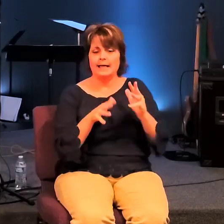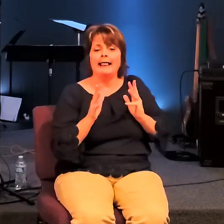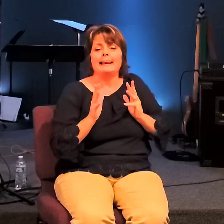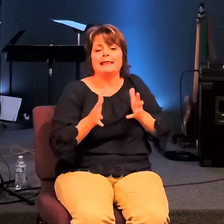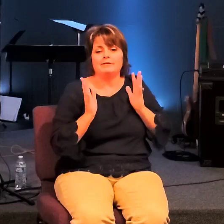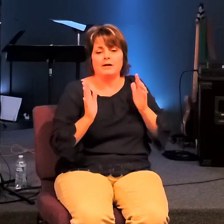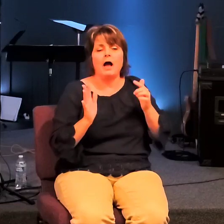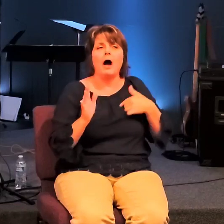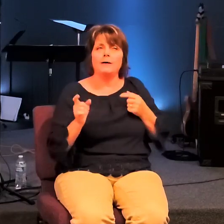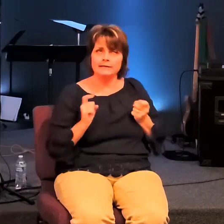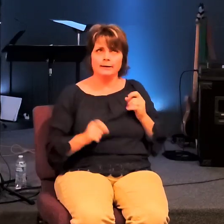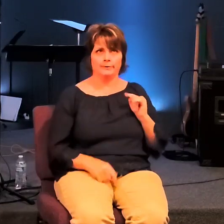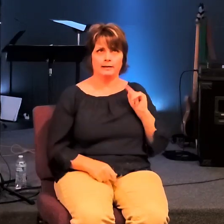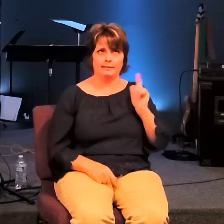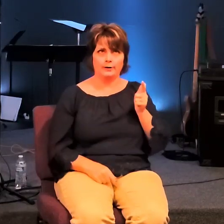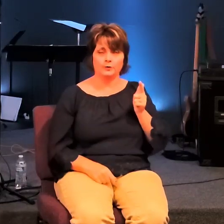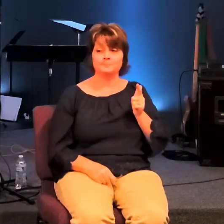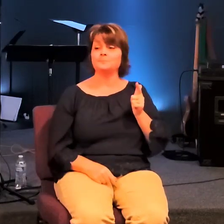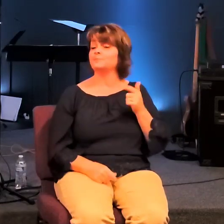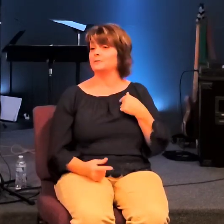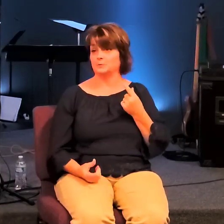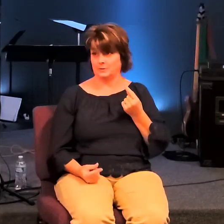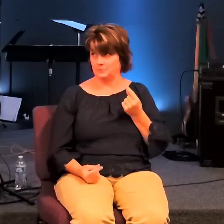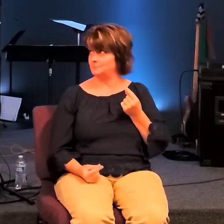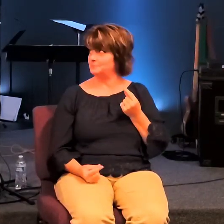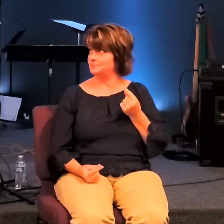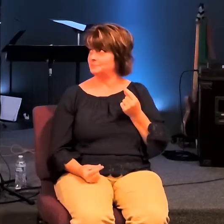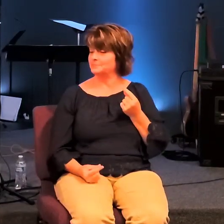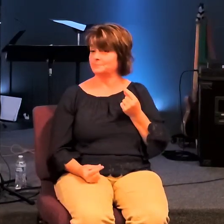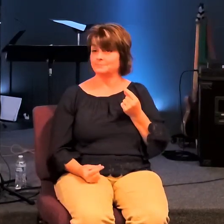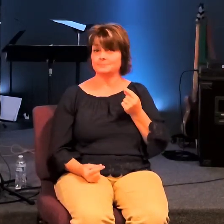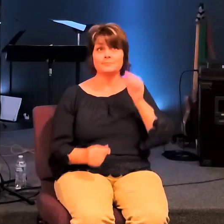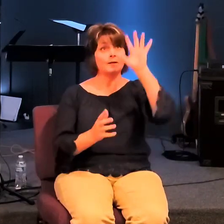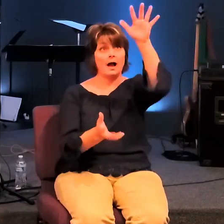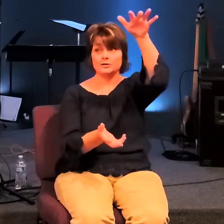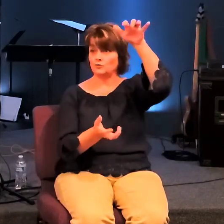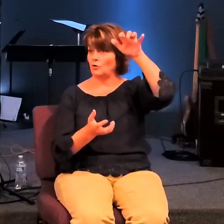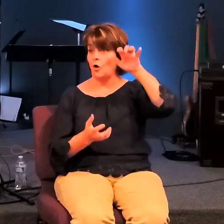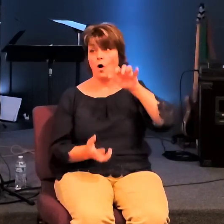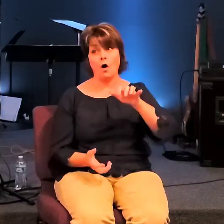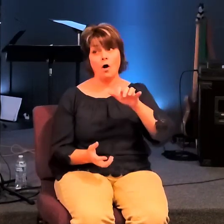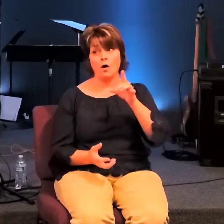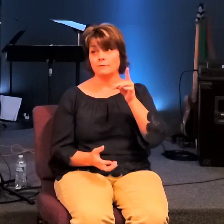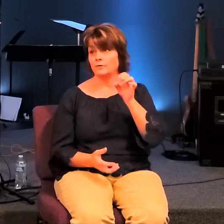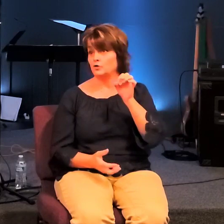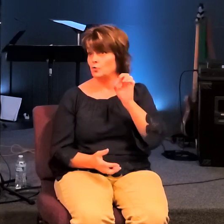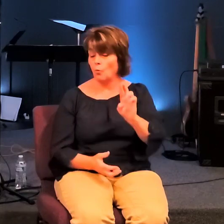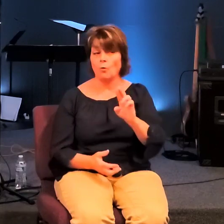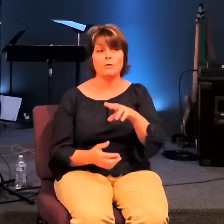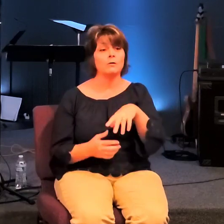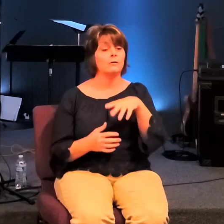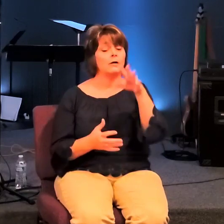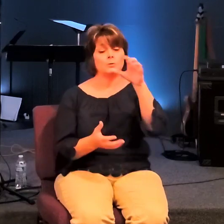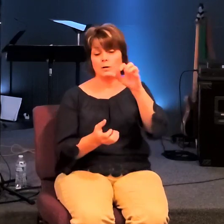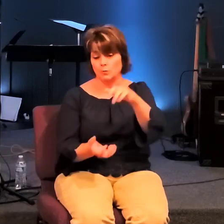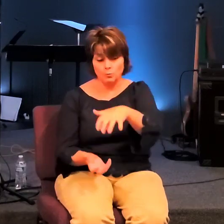stay in the house leave me alone I took it I took it off I removed everything and now